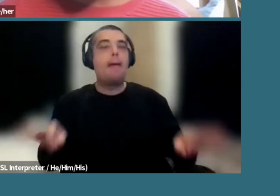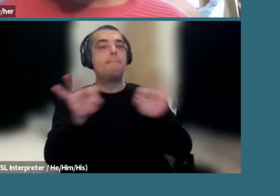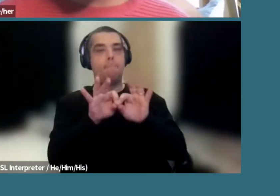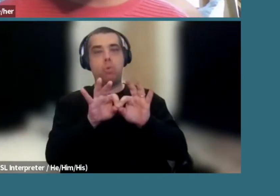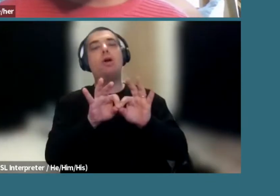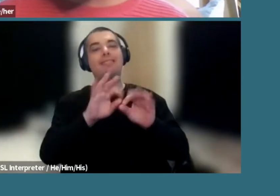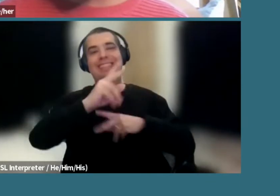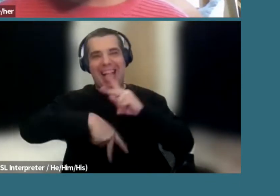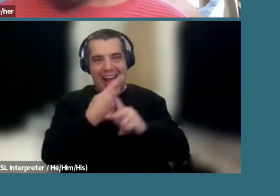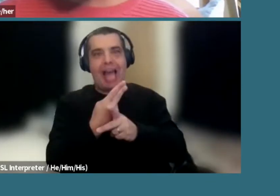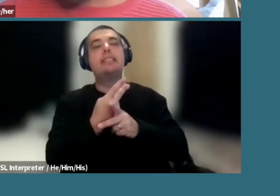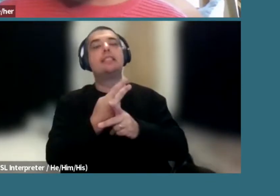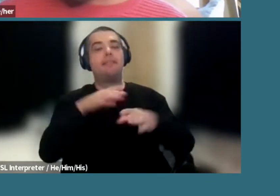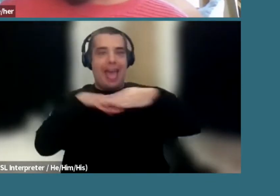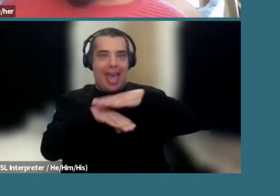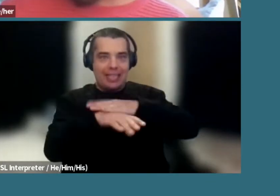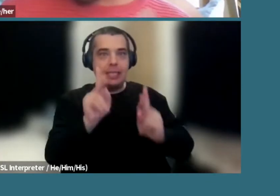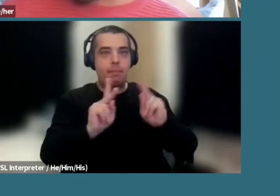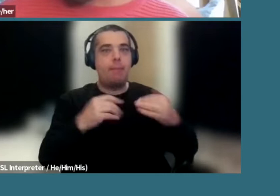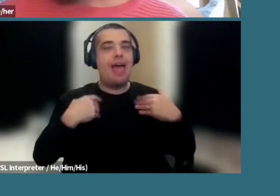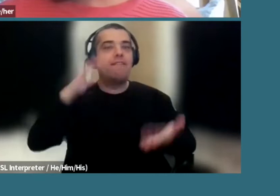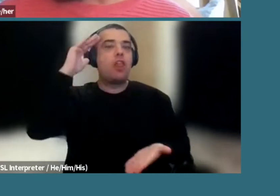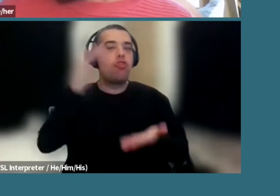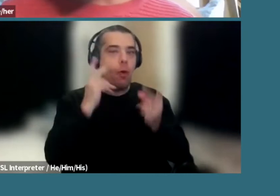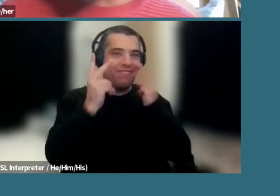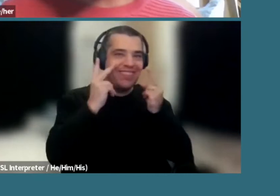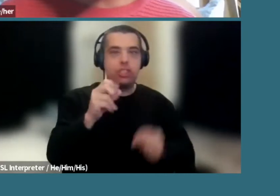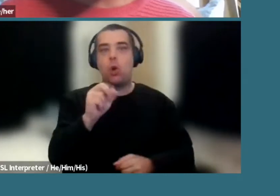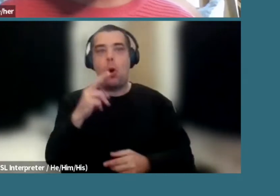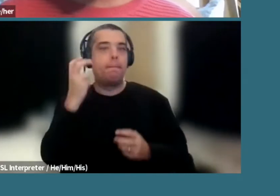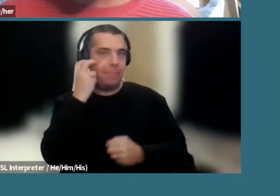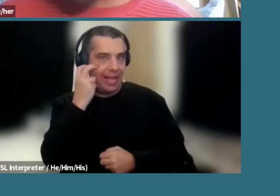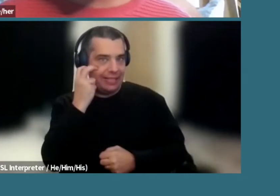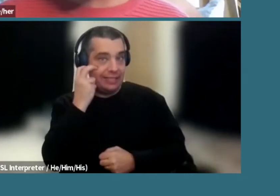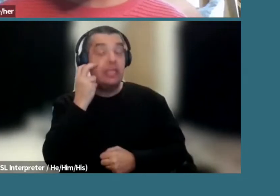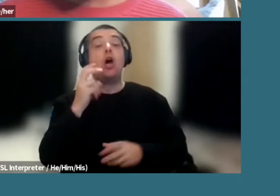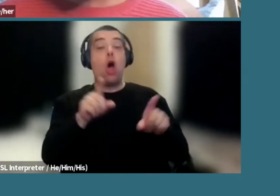of access for people who are living with low vision or who are blind. But also it can be used for people